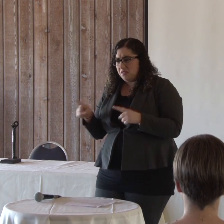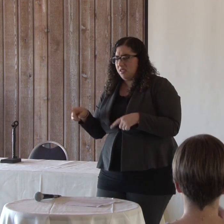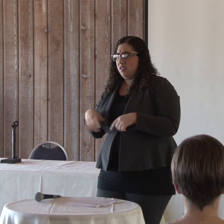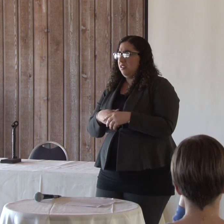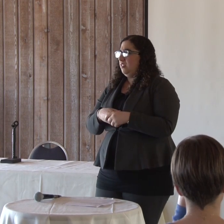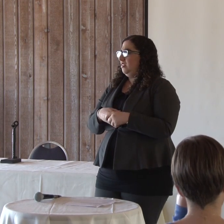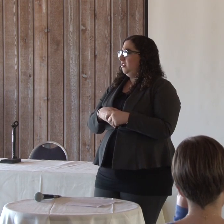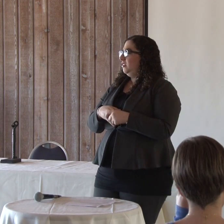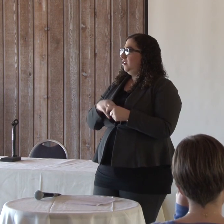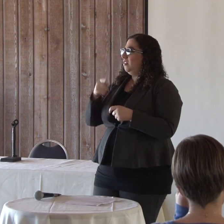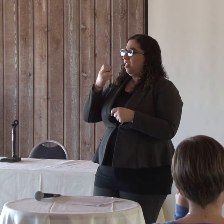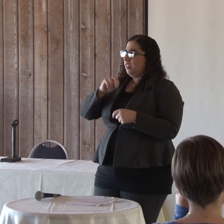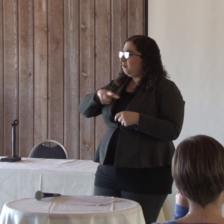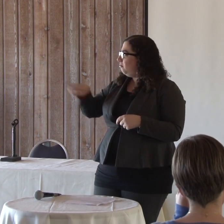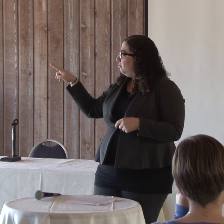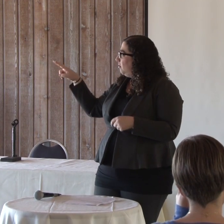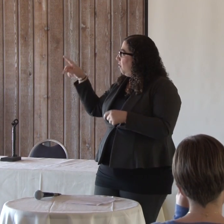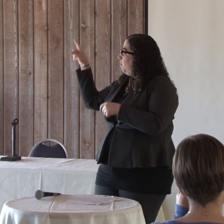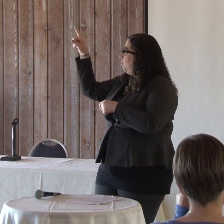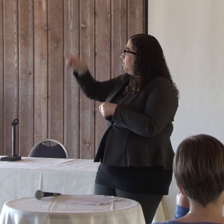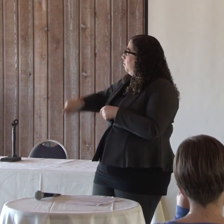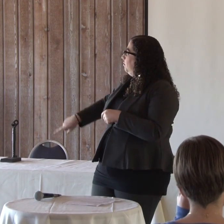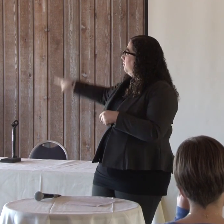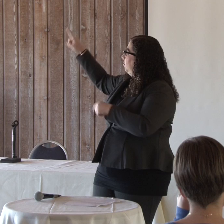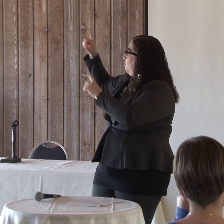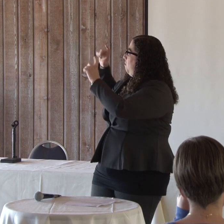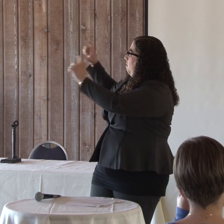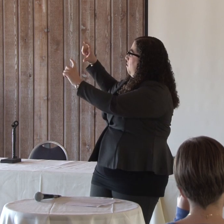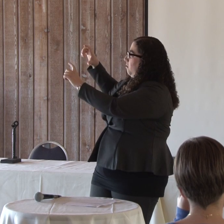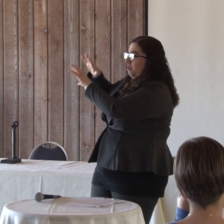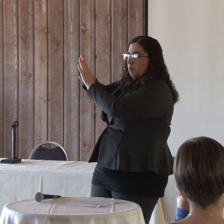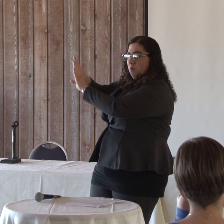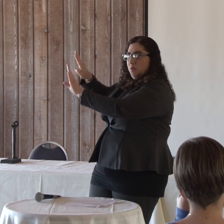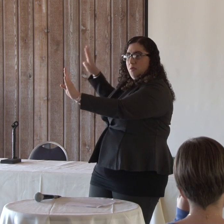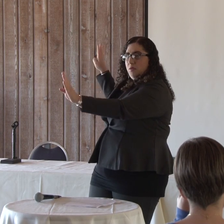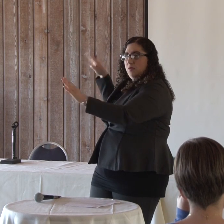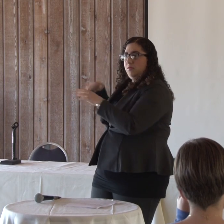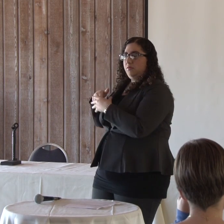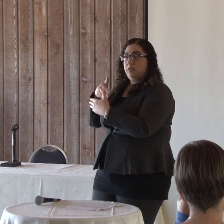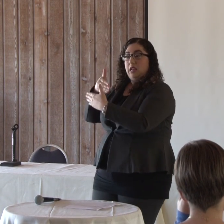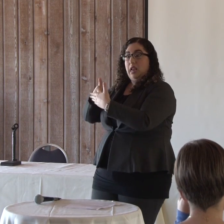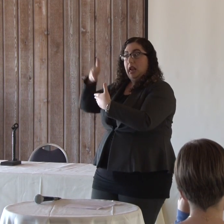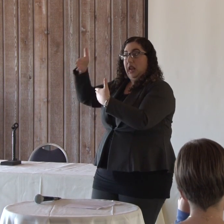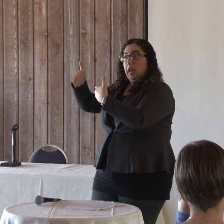the table being scratched by the various debris. She didn't know what was She didn't know what was going on.